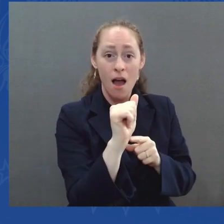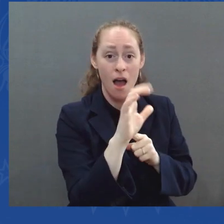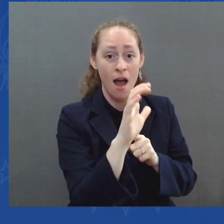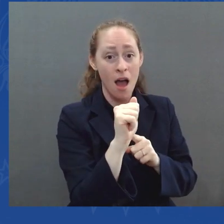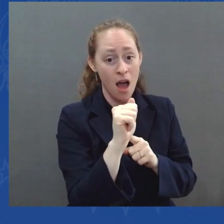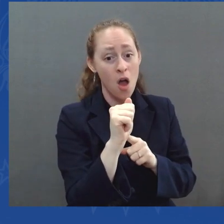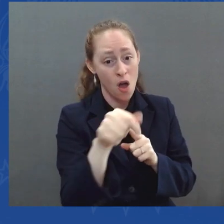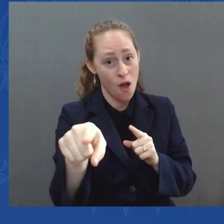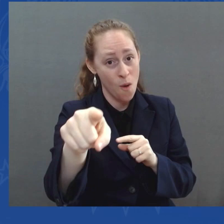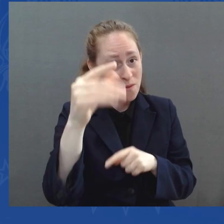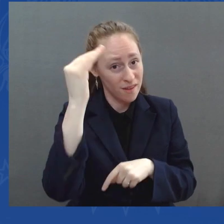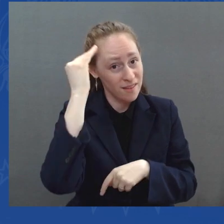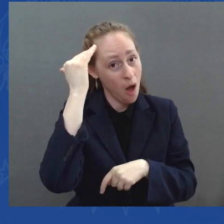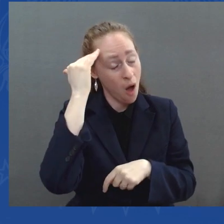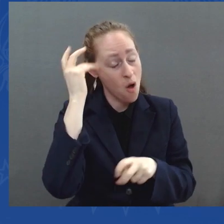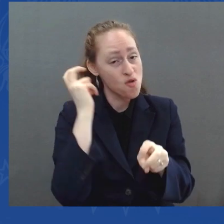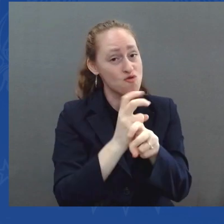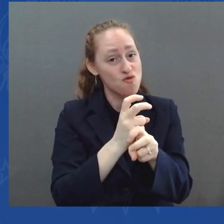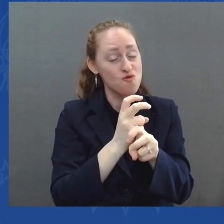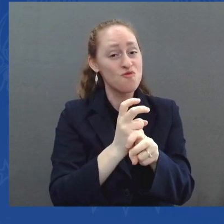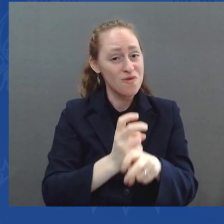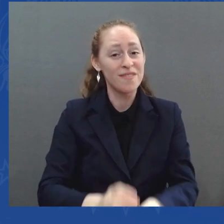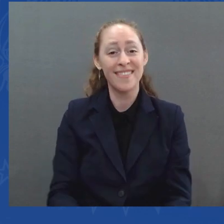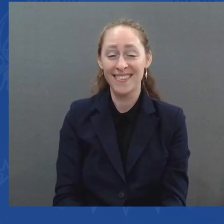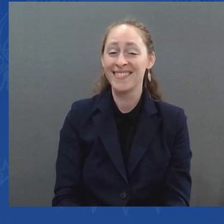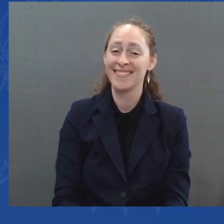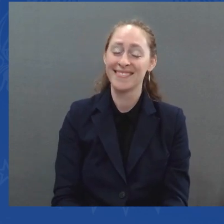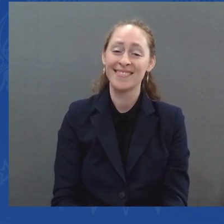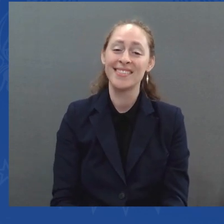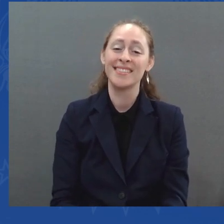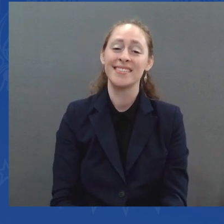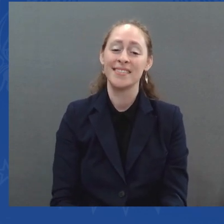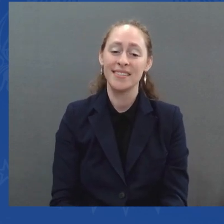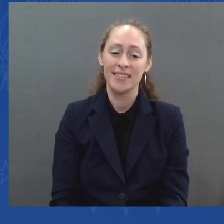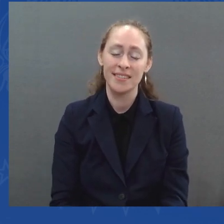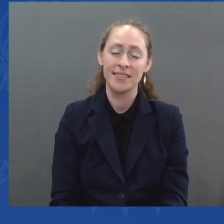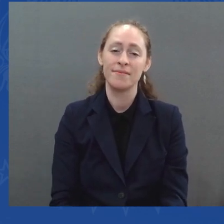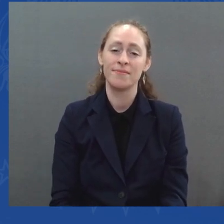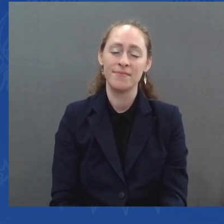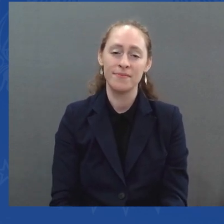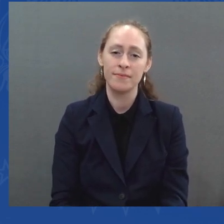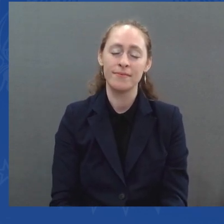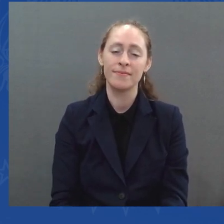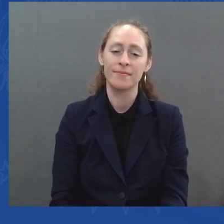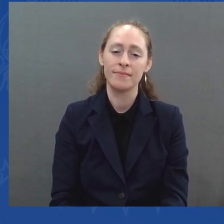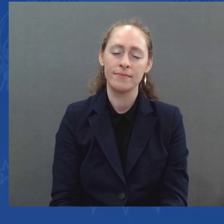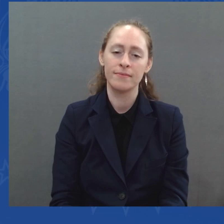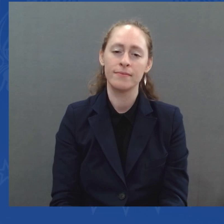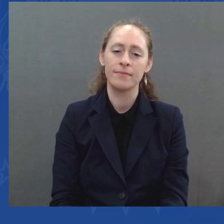You know, as a country, we have been talking about reforming healthcare for 100 years.